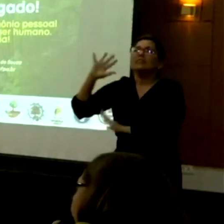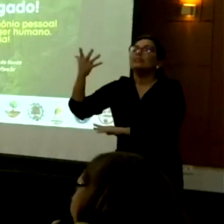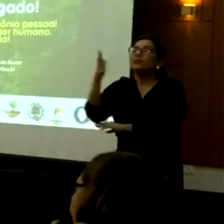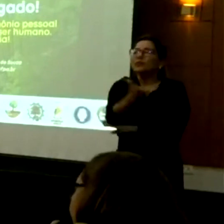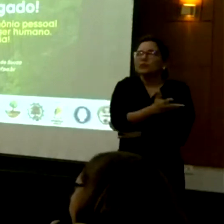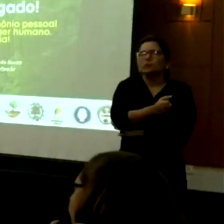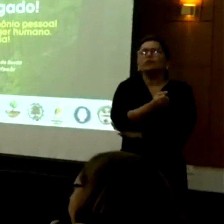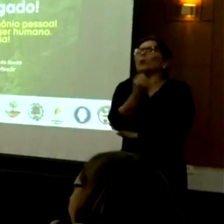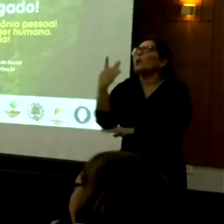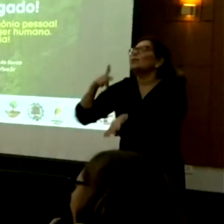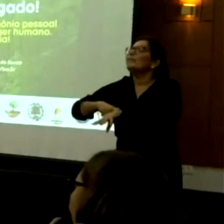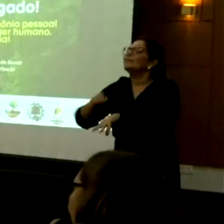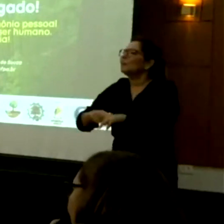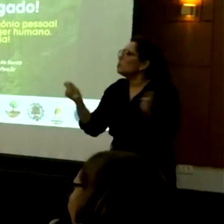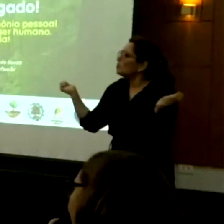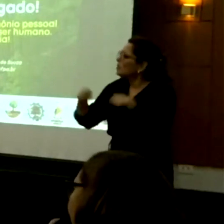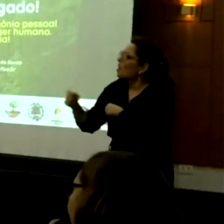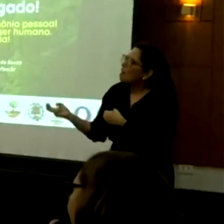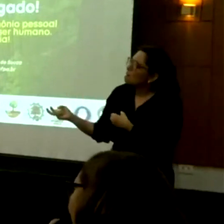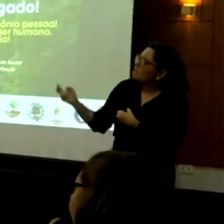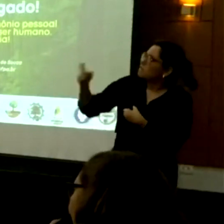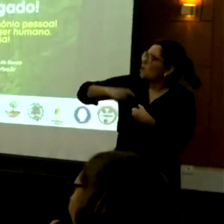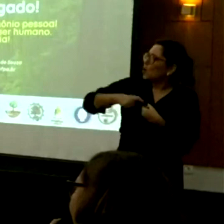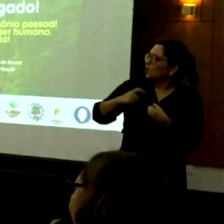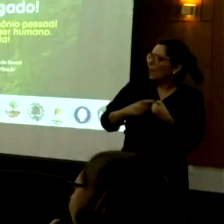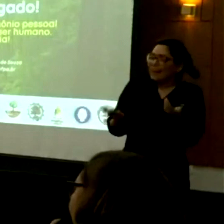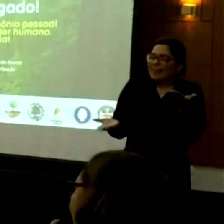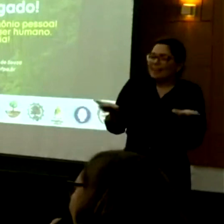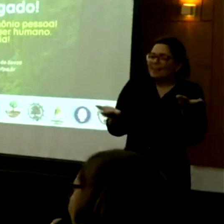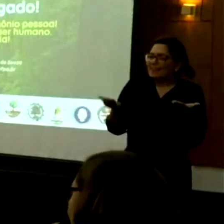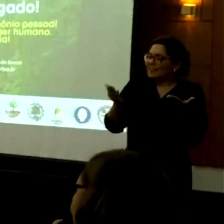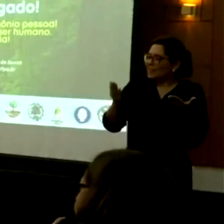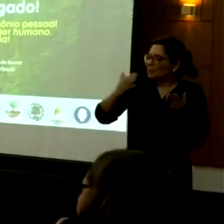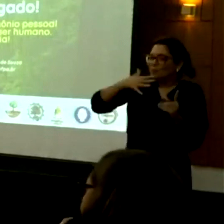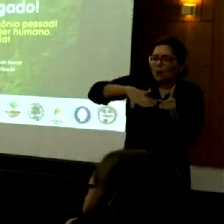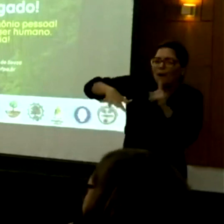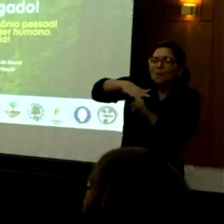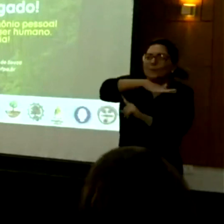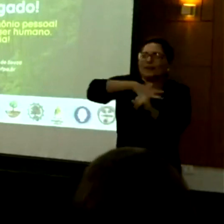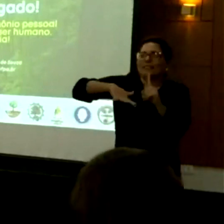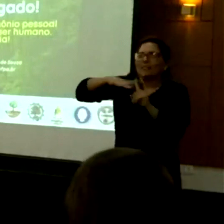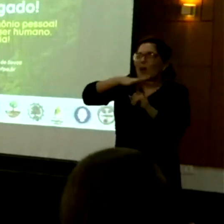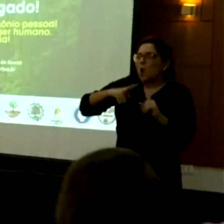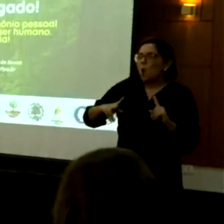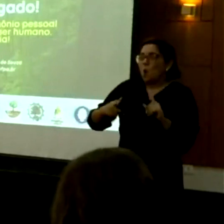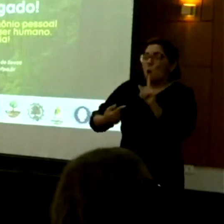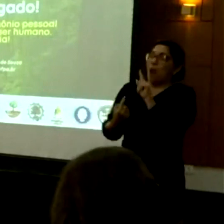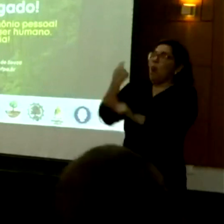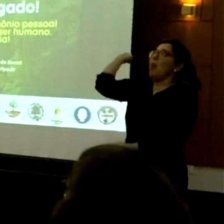to return to the environmental balance at the beginning, excellent question, it's thirty years,